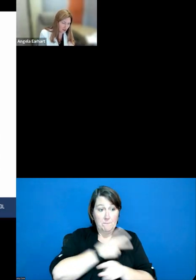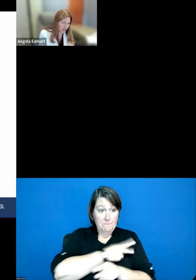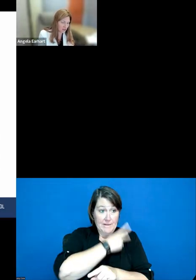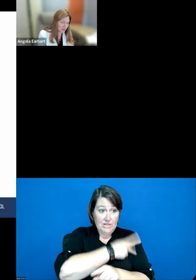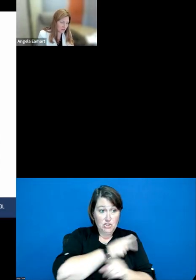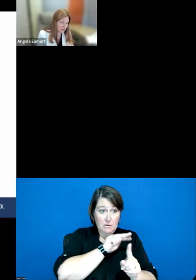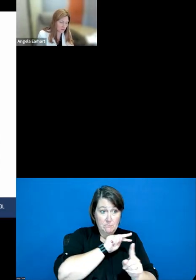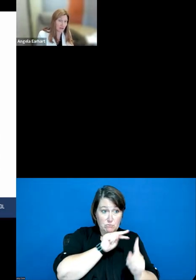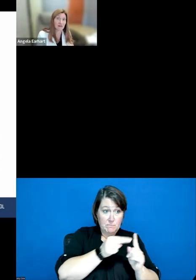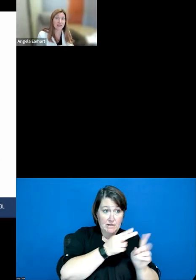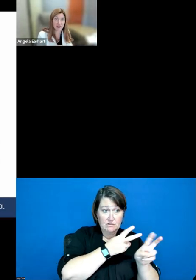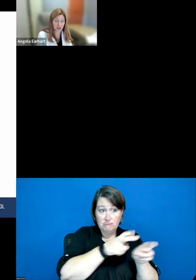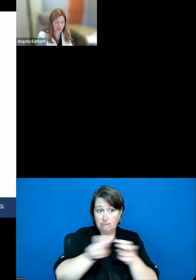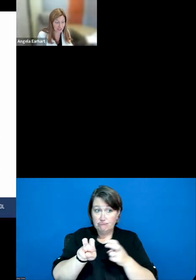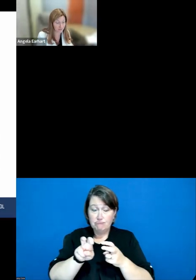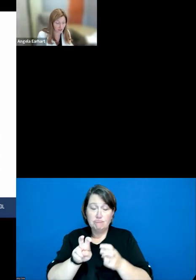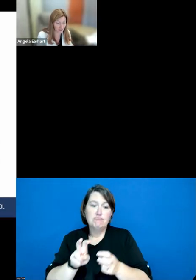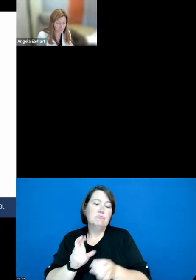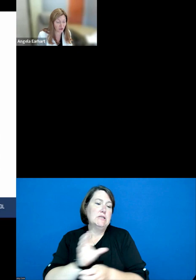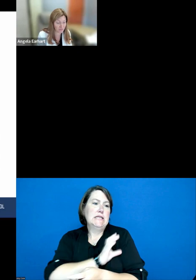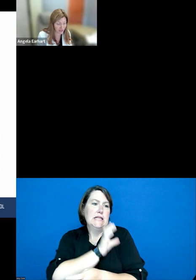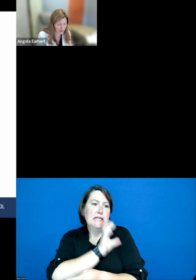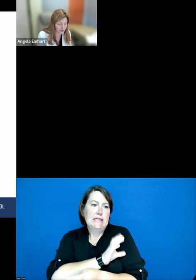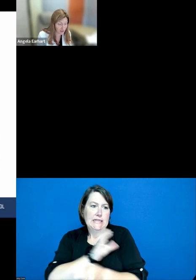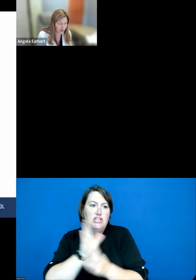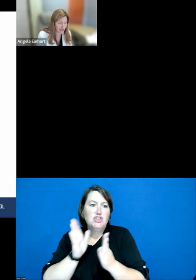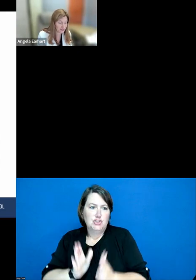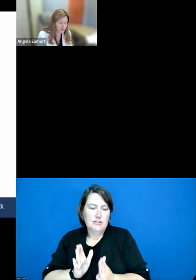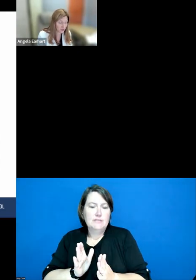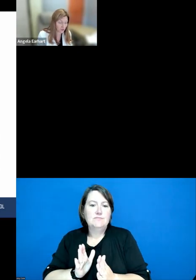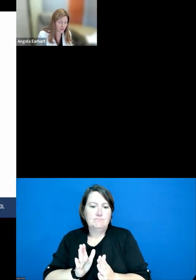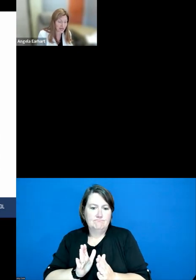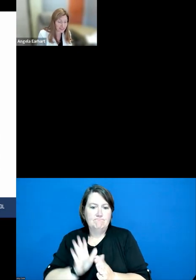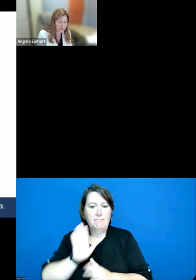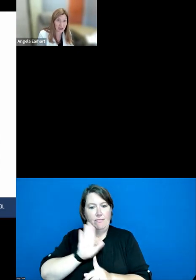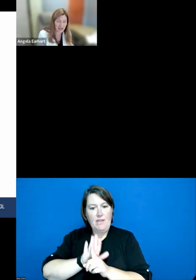into a clinician perspective. And so the next slide,